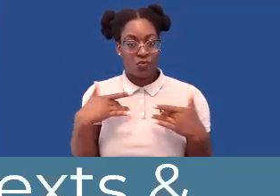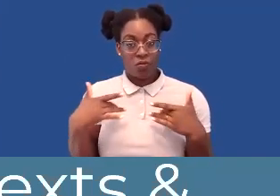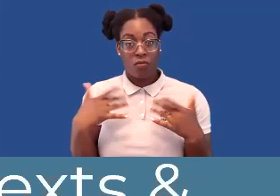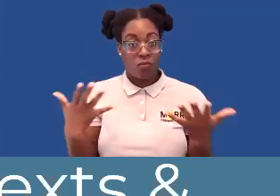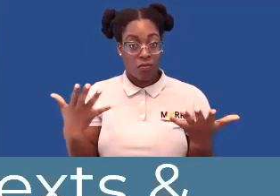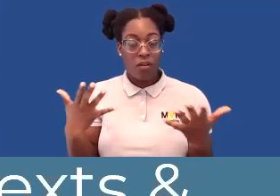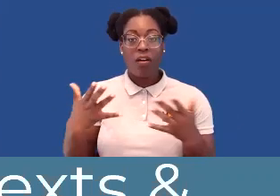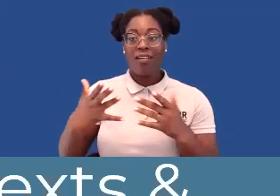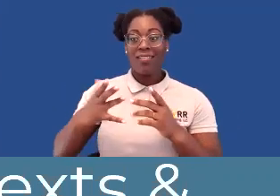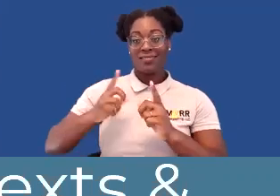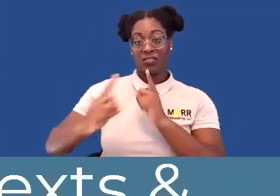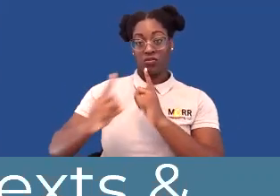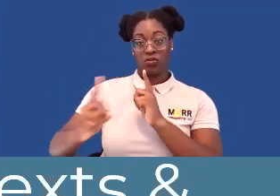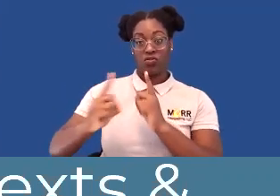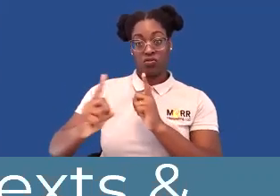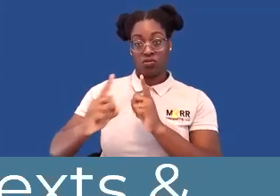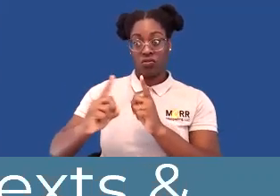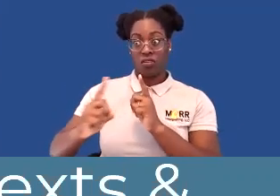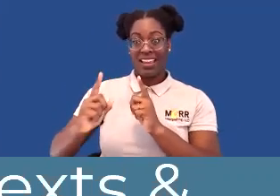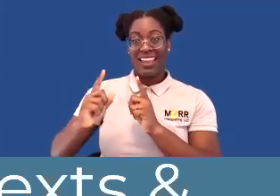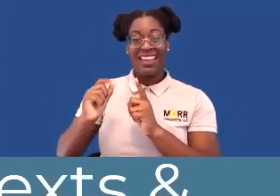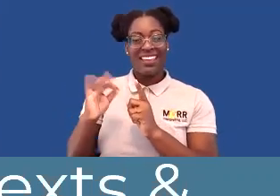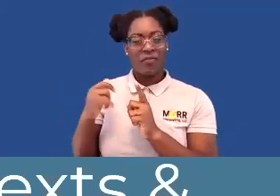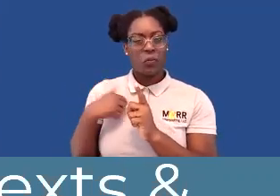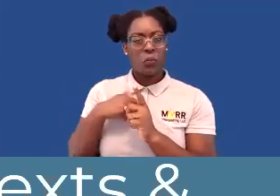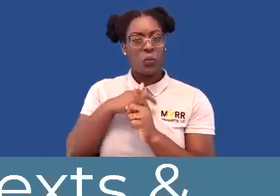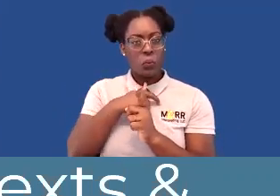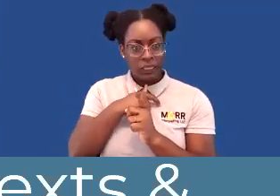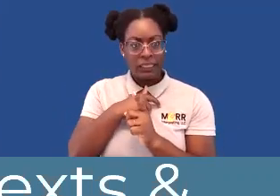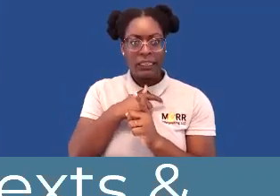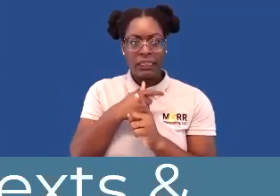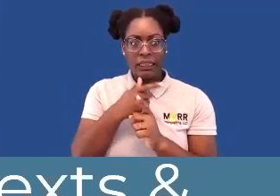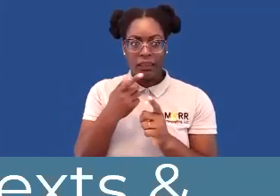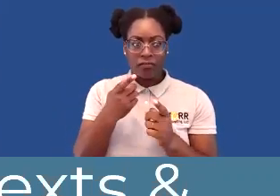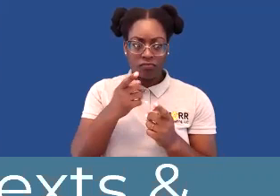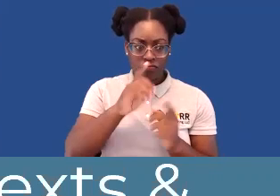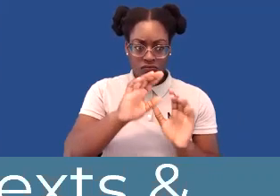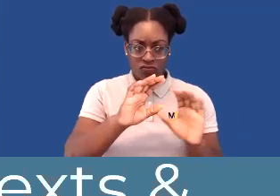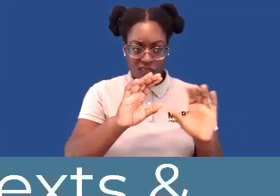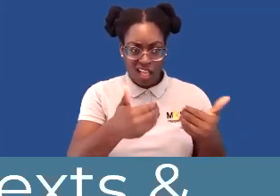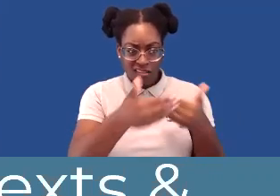would not continue if we moved it online, especially in an asynchronous way.